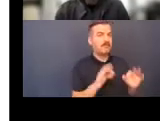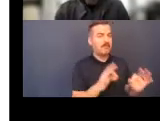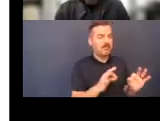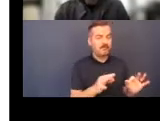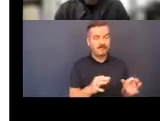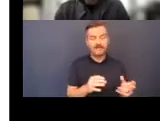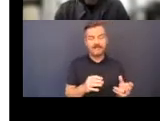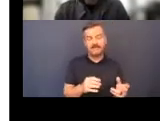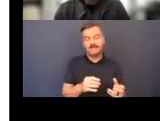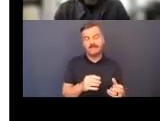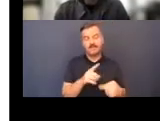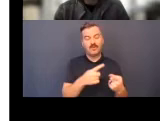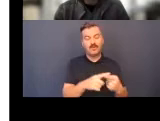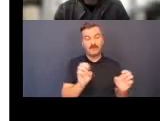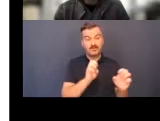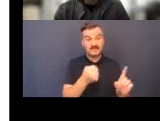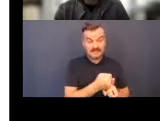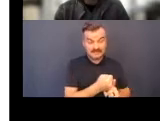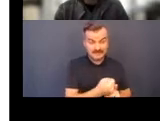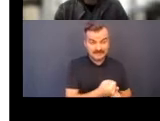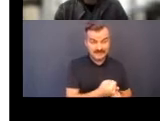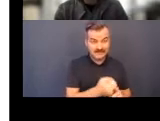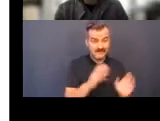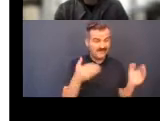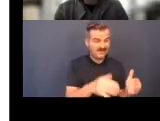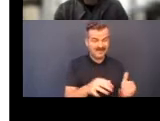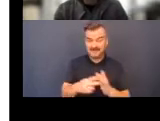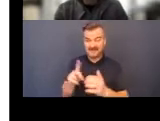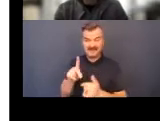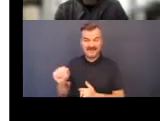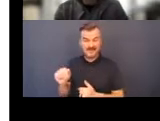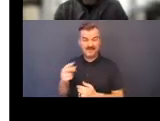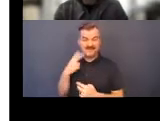from which and emergency unfolds disabled victims of emergencies cannot be the inheritors